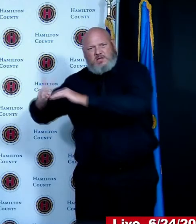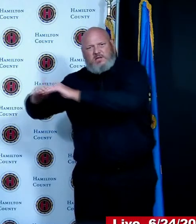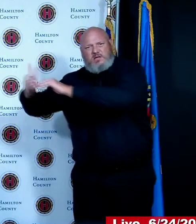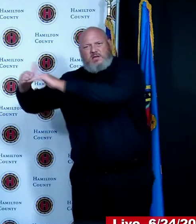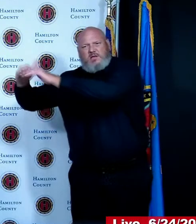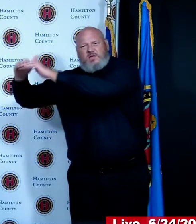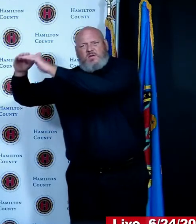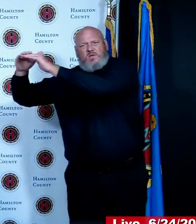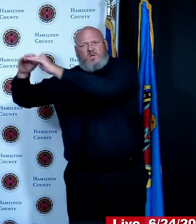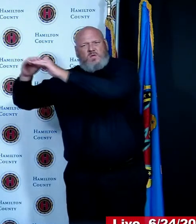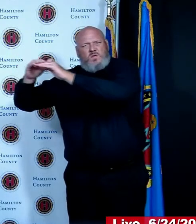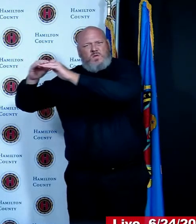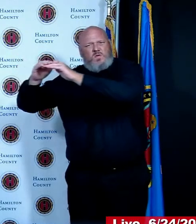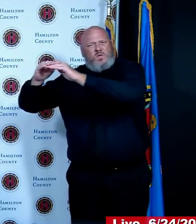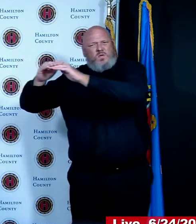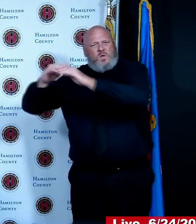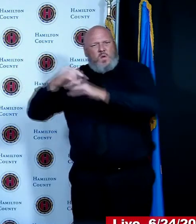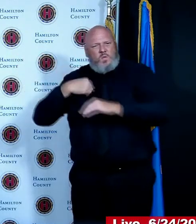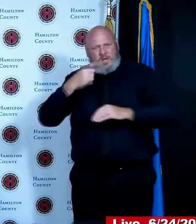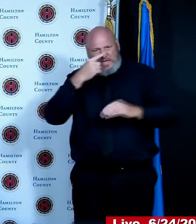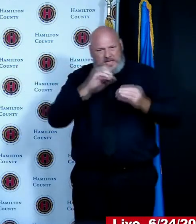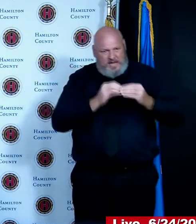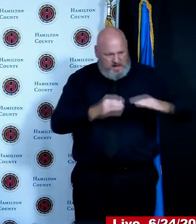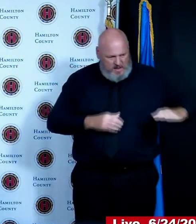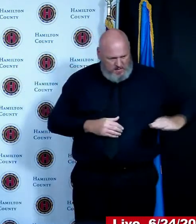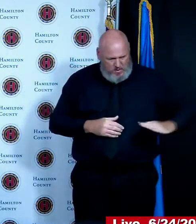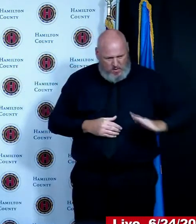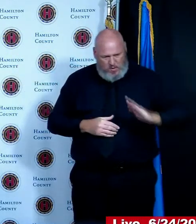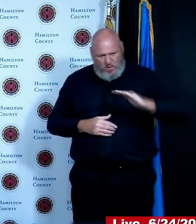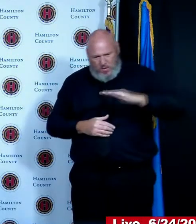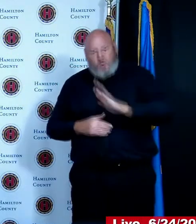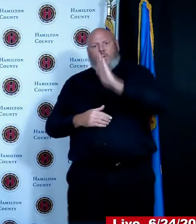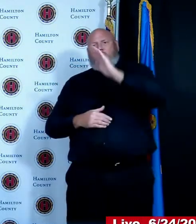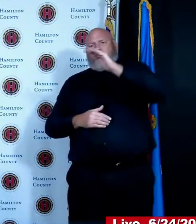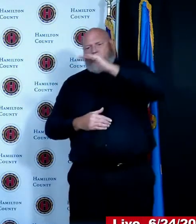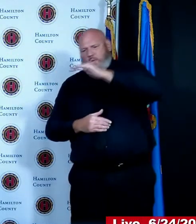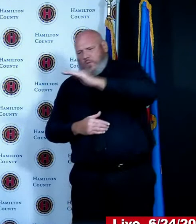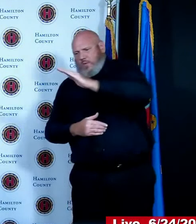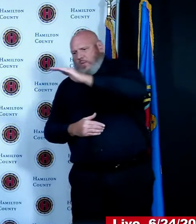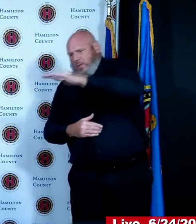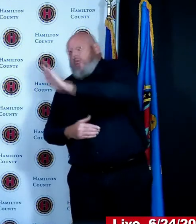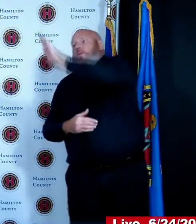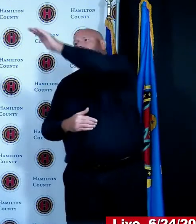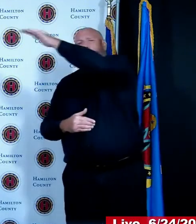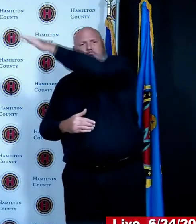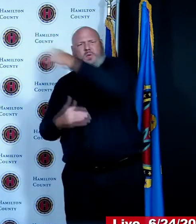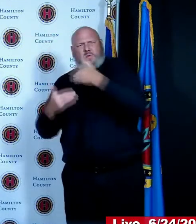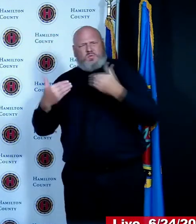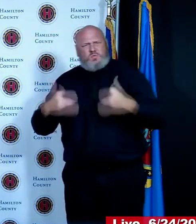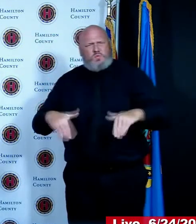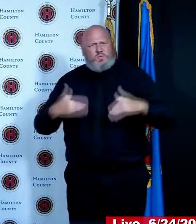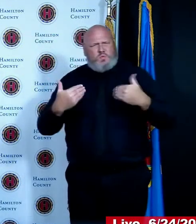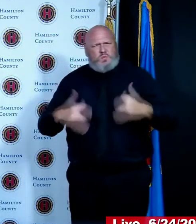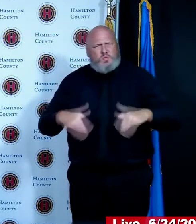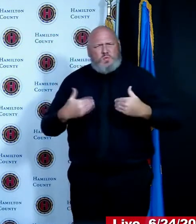increasing in Hamilton County related to hospitalizations the delta this week is